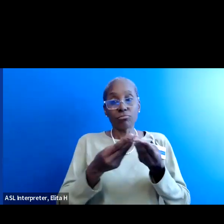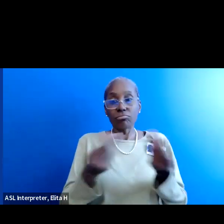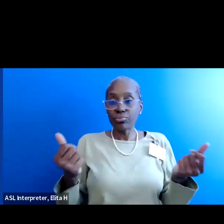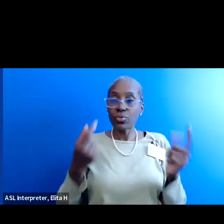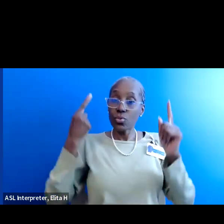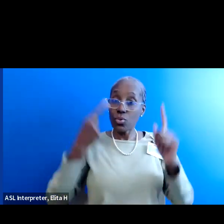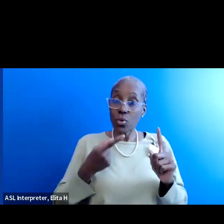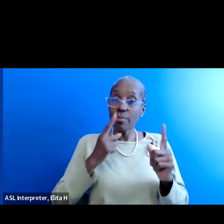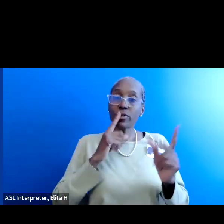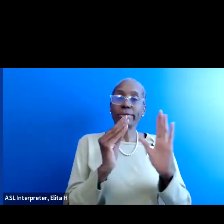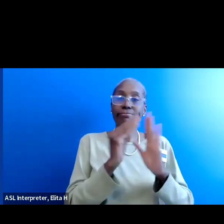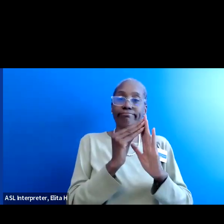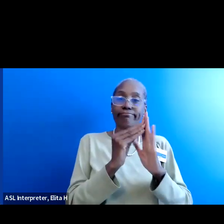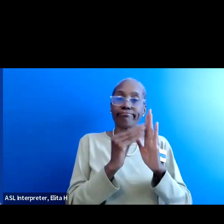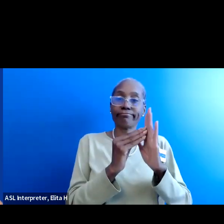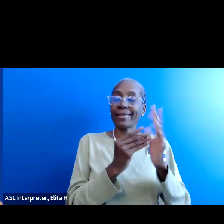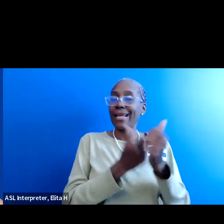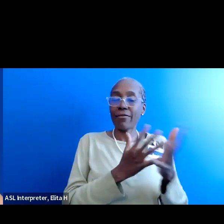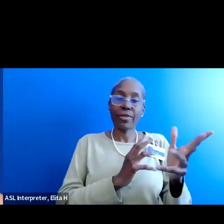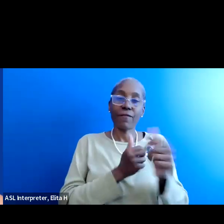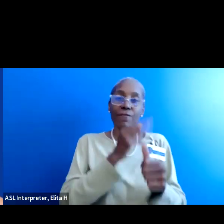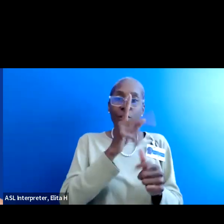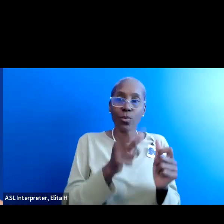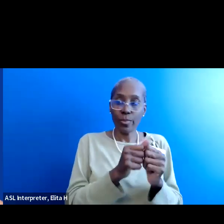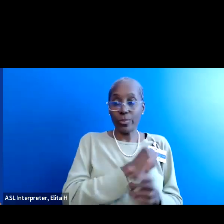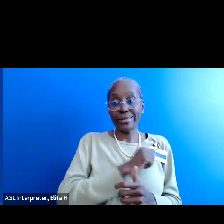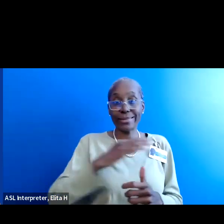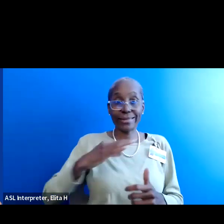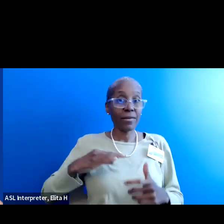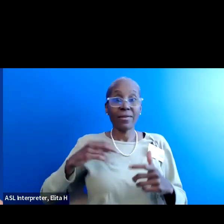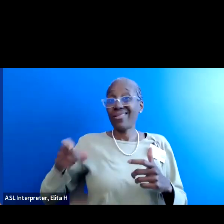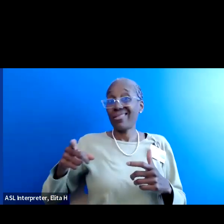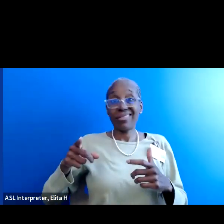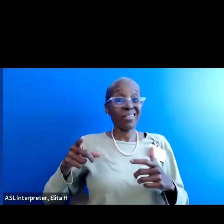Make sure you document everything and follow up with staff if the issue is not fully resolved.